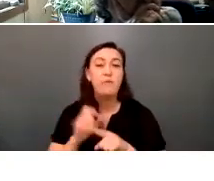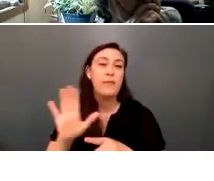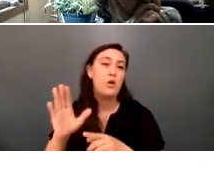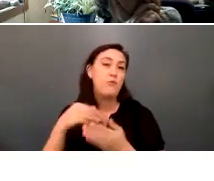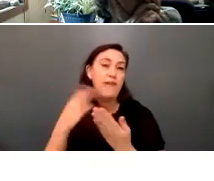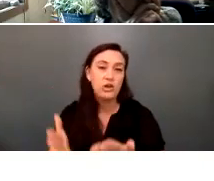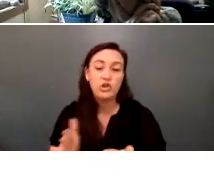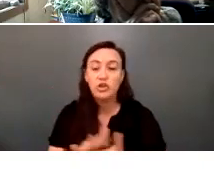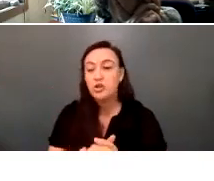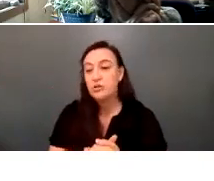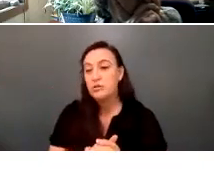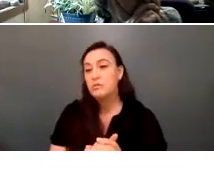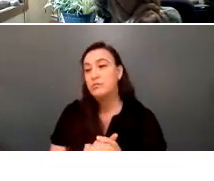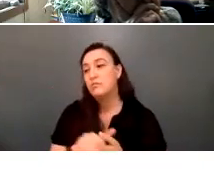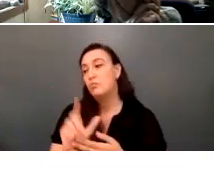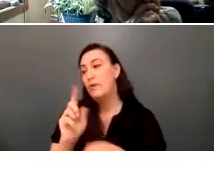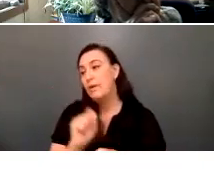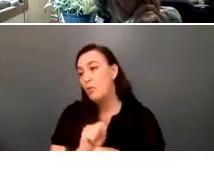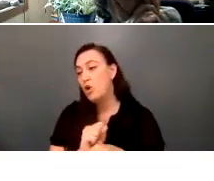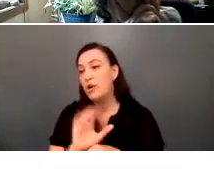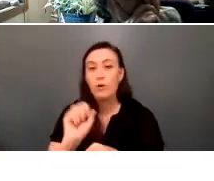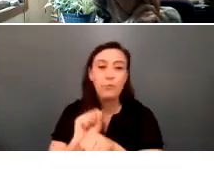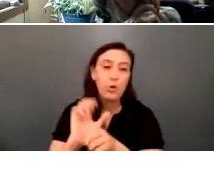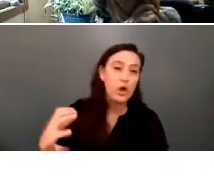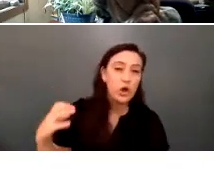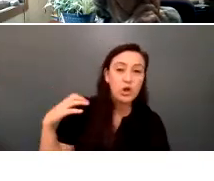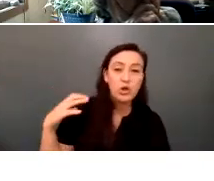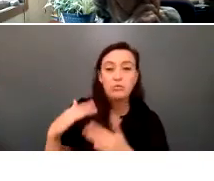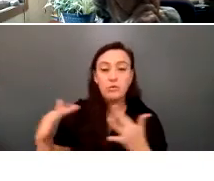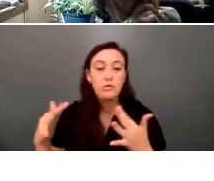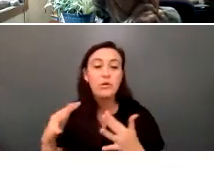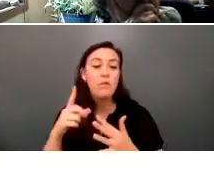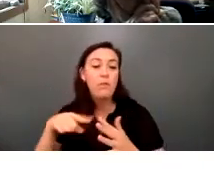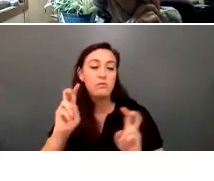that they work for the employer in topics around you know service delivery.